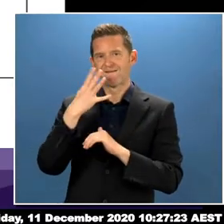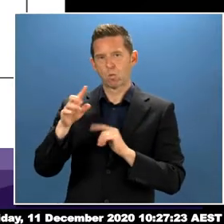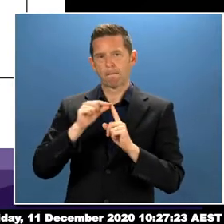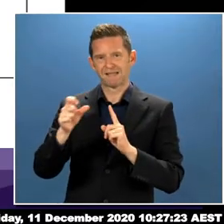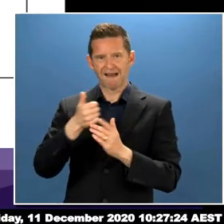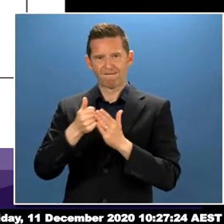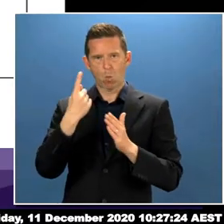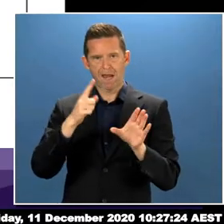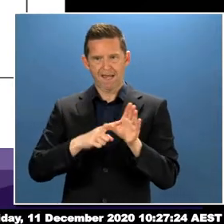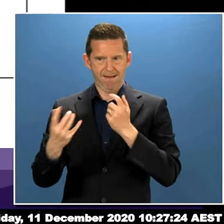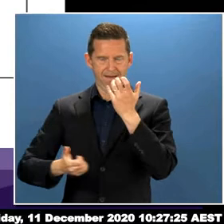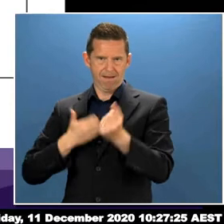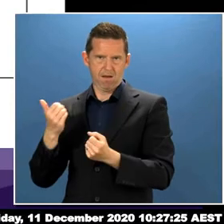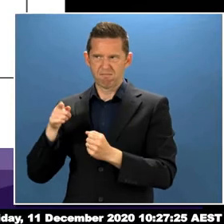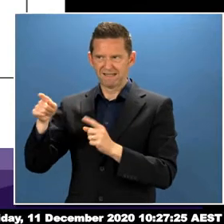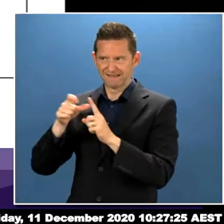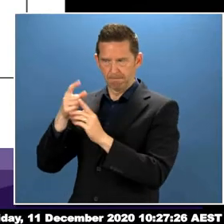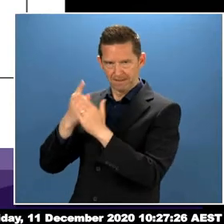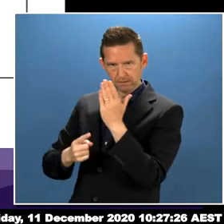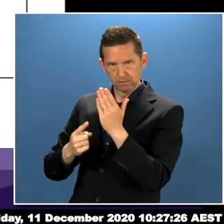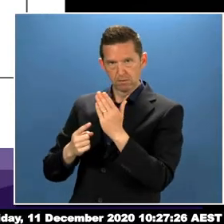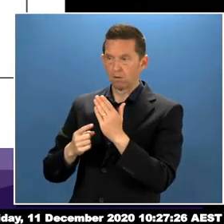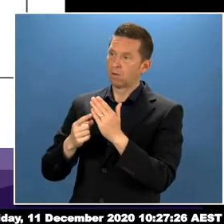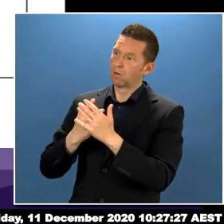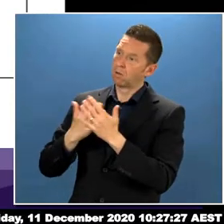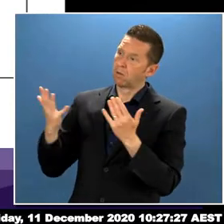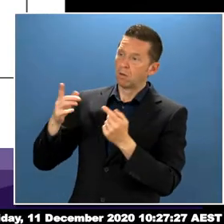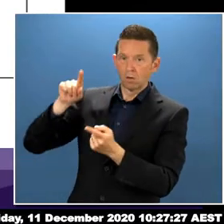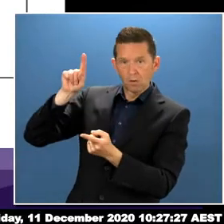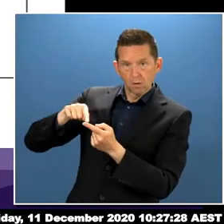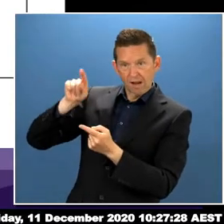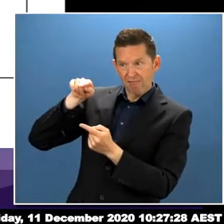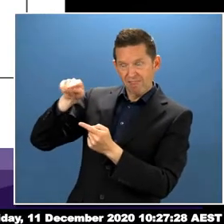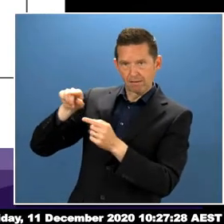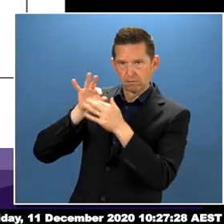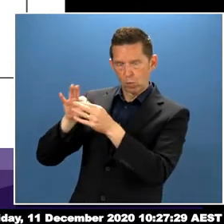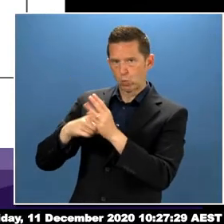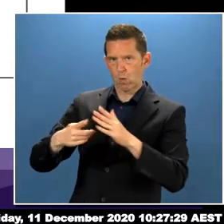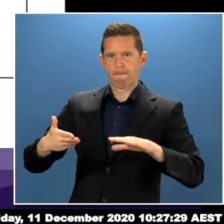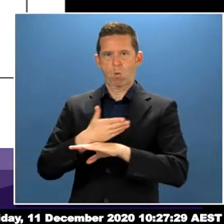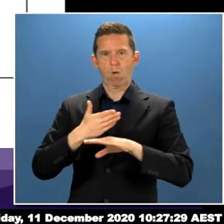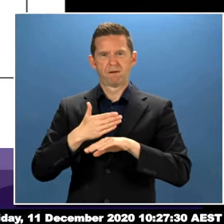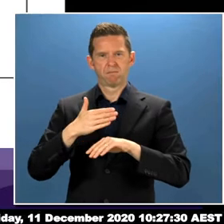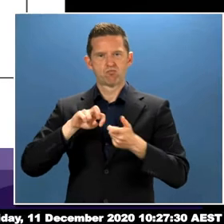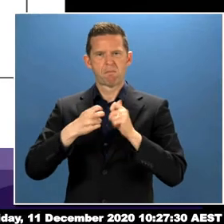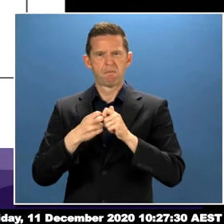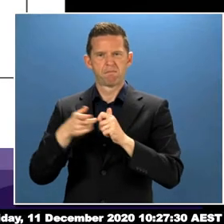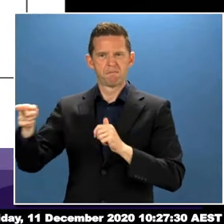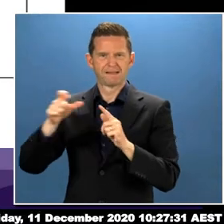and amongst those complaints a significant proportion of those relate to employment. And these figures relate to the employment, the percentage